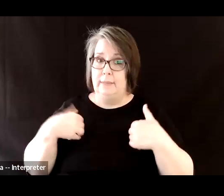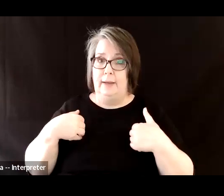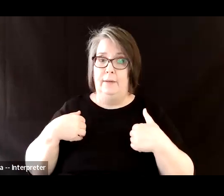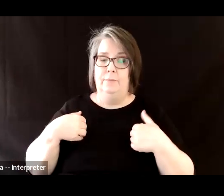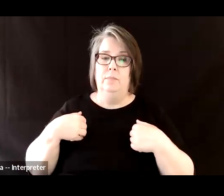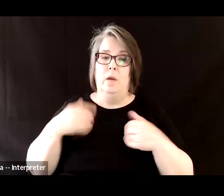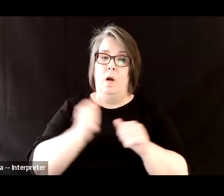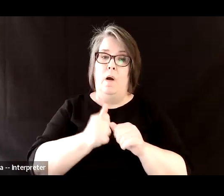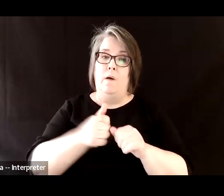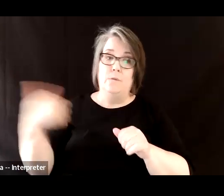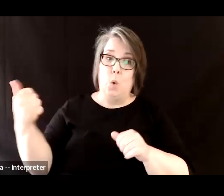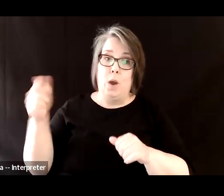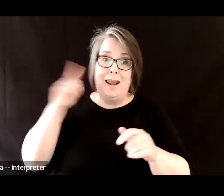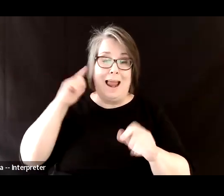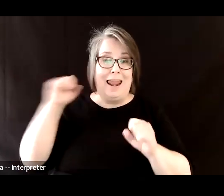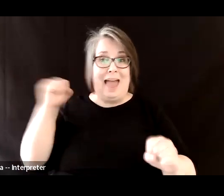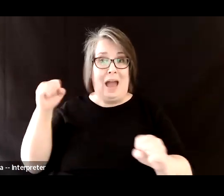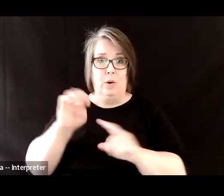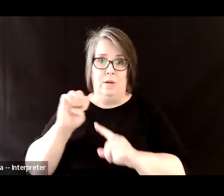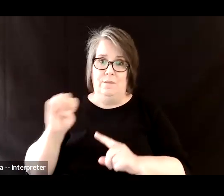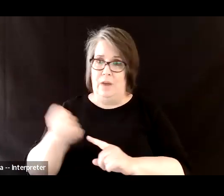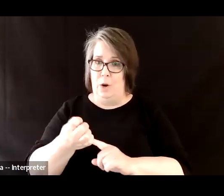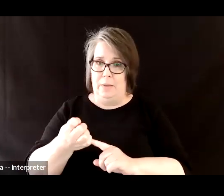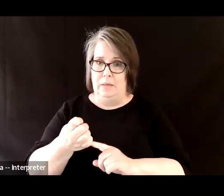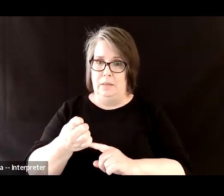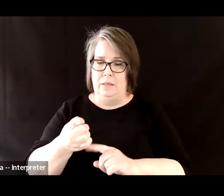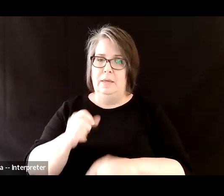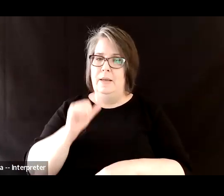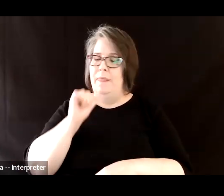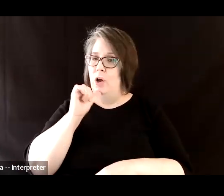Avoid loud environments. There is a nonzero chance that